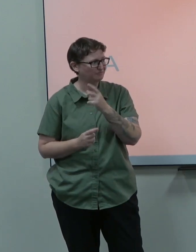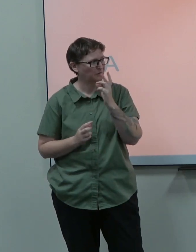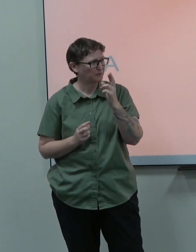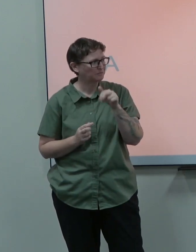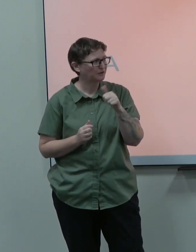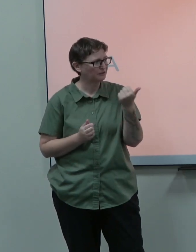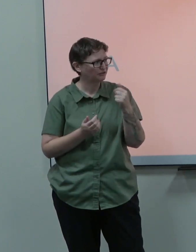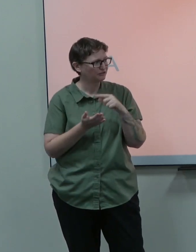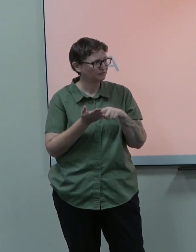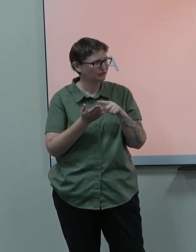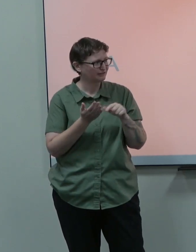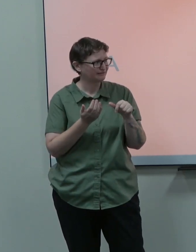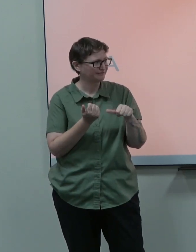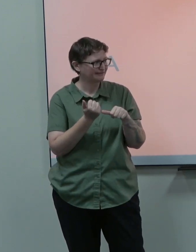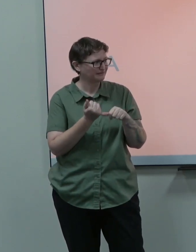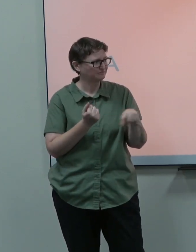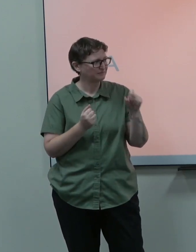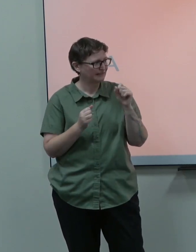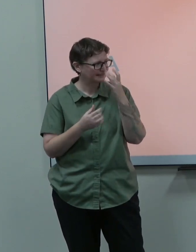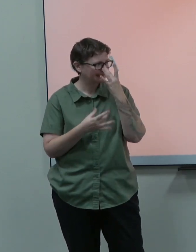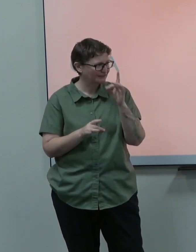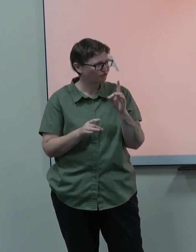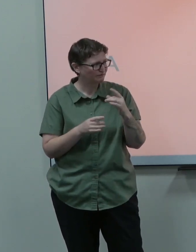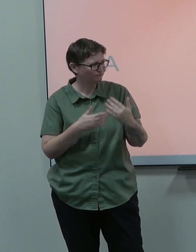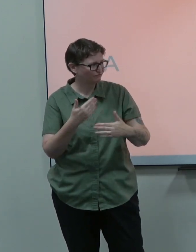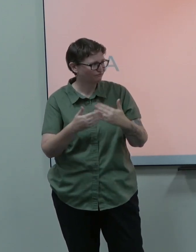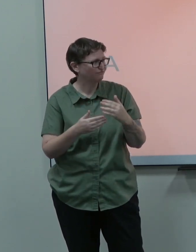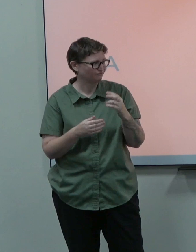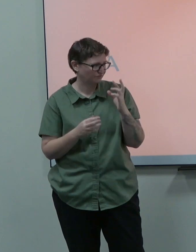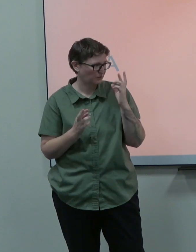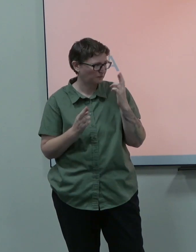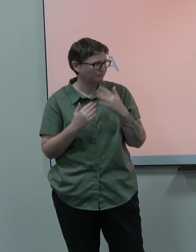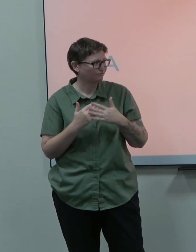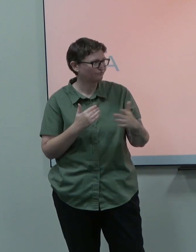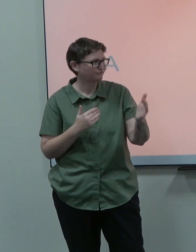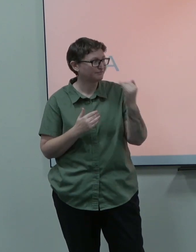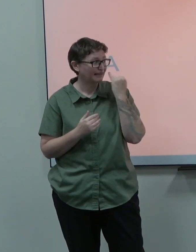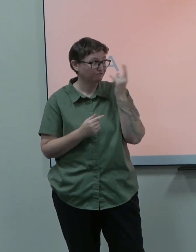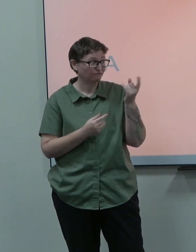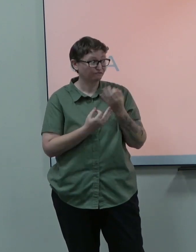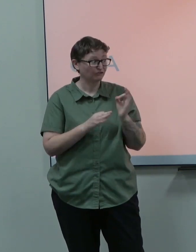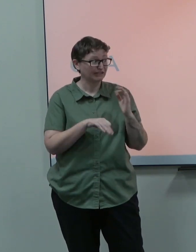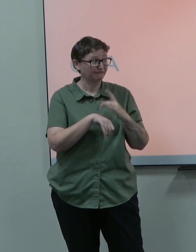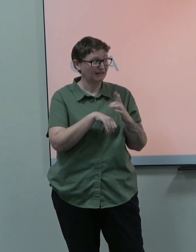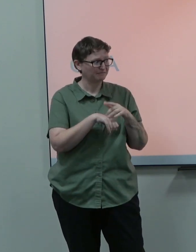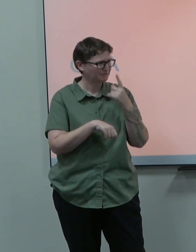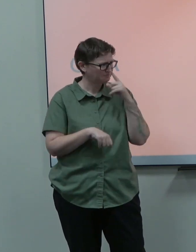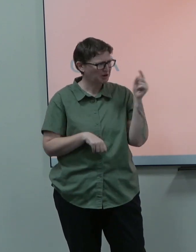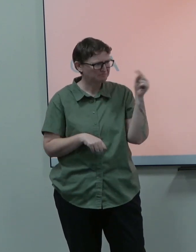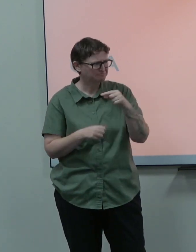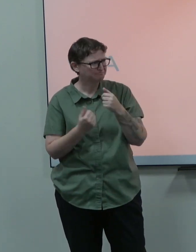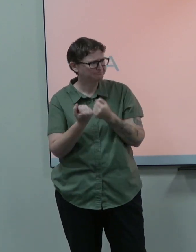But I think LeeAnne and other people will be interested in continuing it. And if I'm free in the future, I would